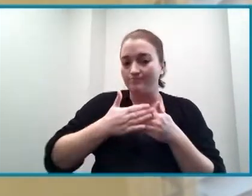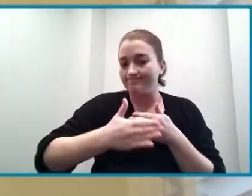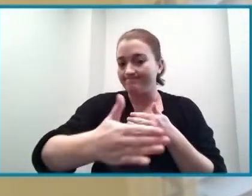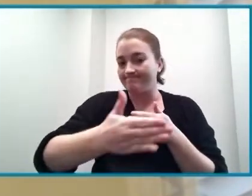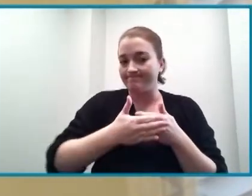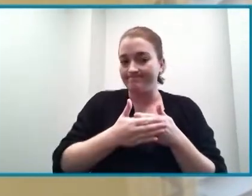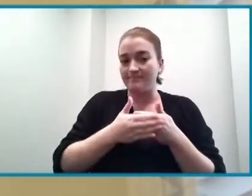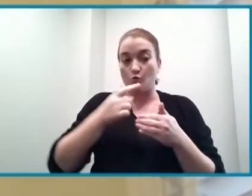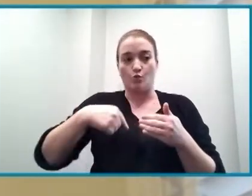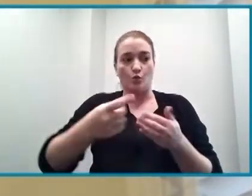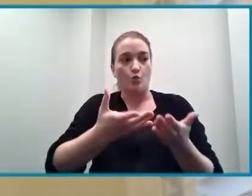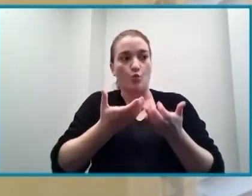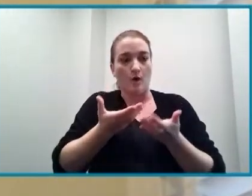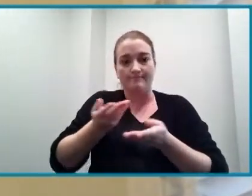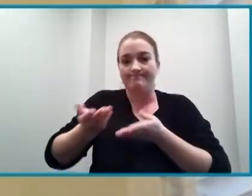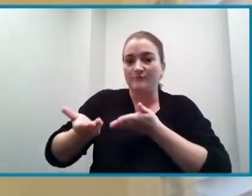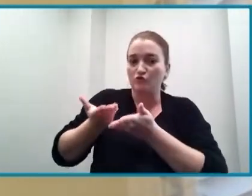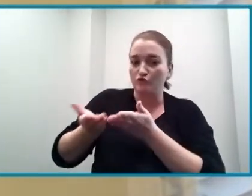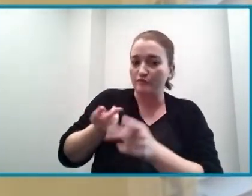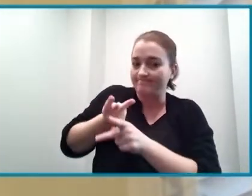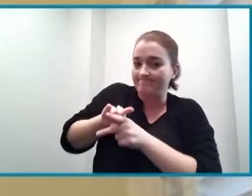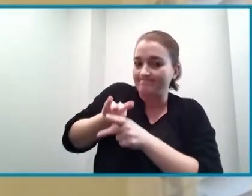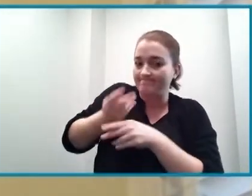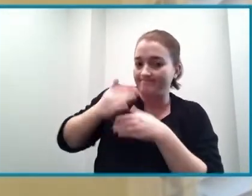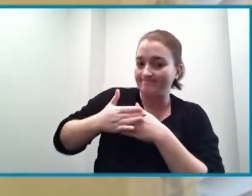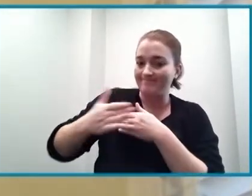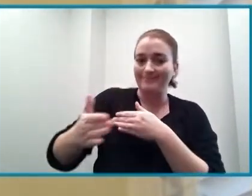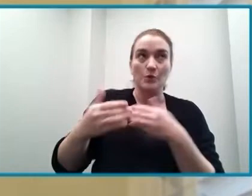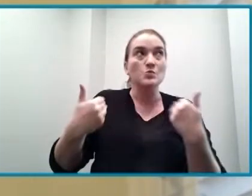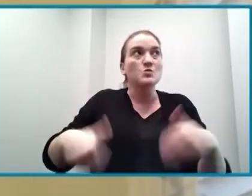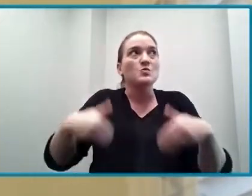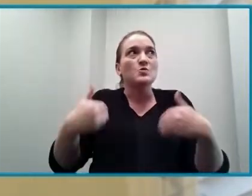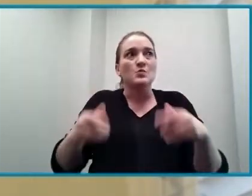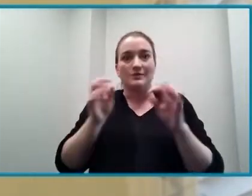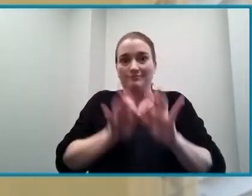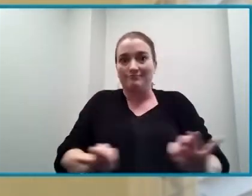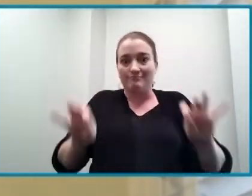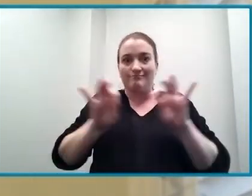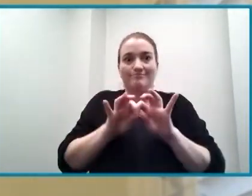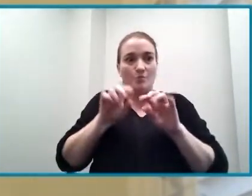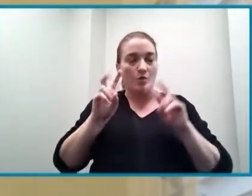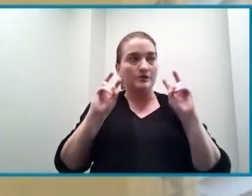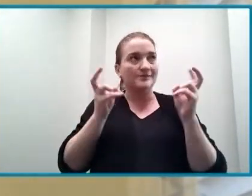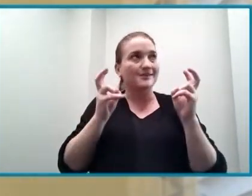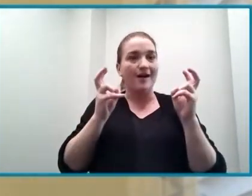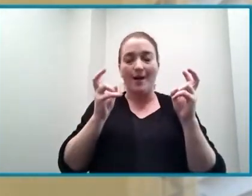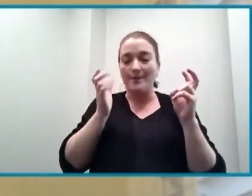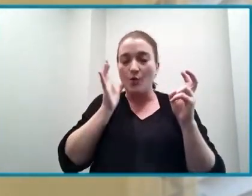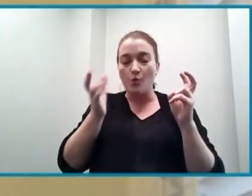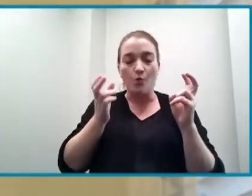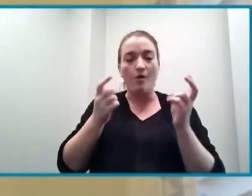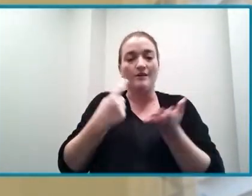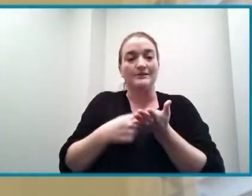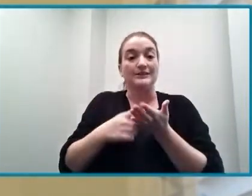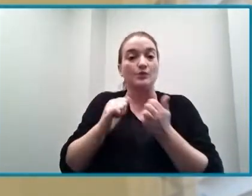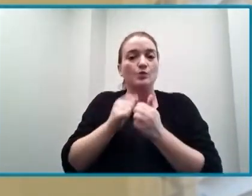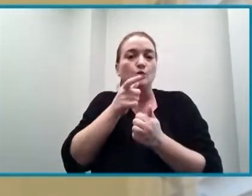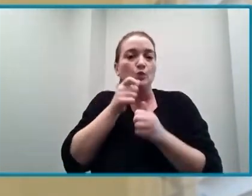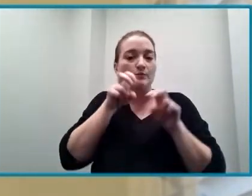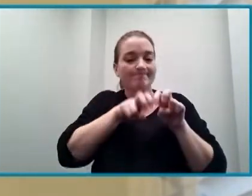To help us address this rather big topic, we will be hearing from some fantastic representatives of two organizations as